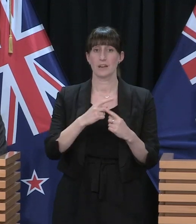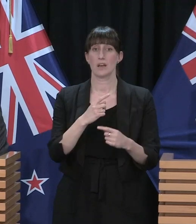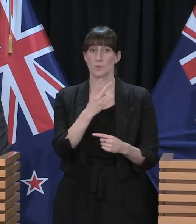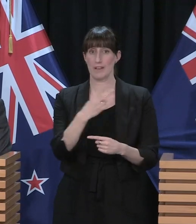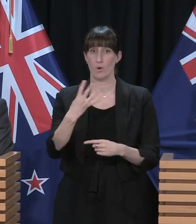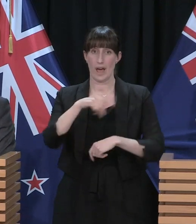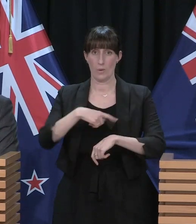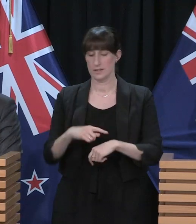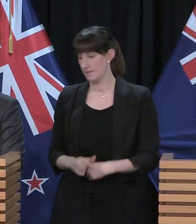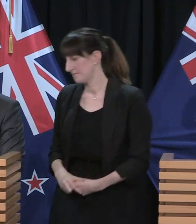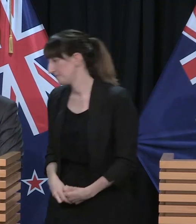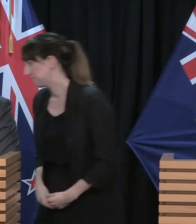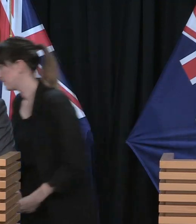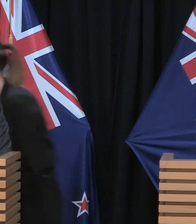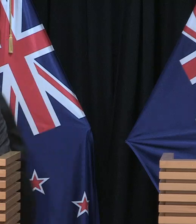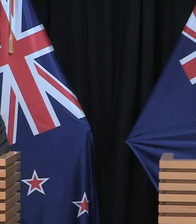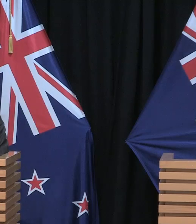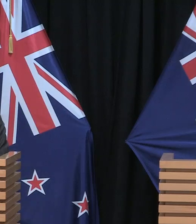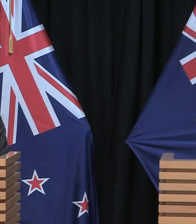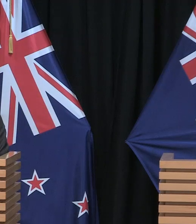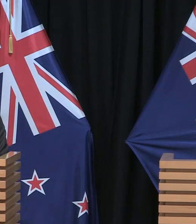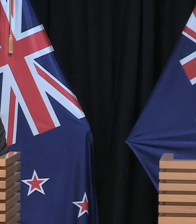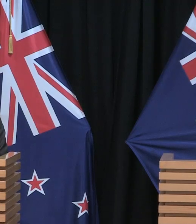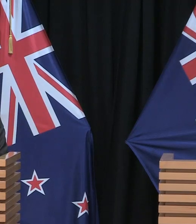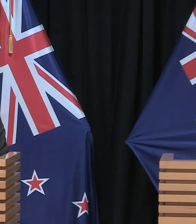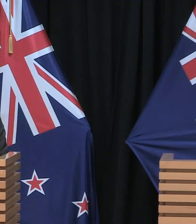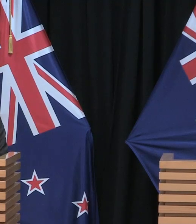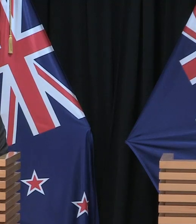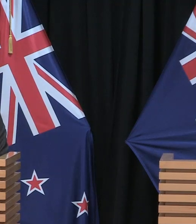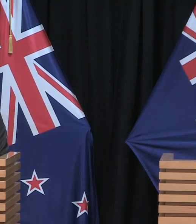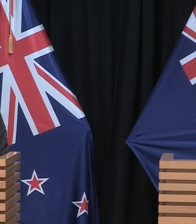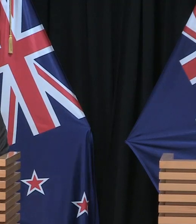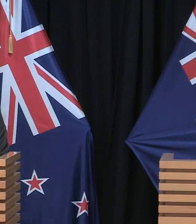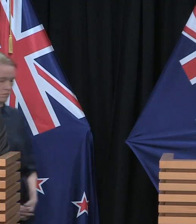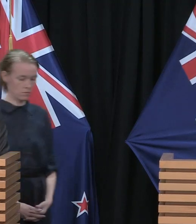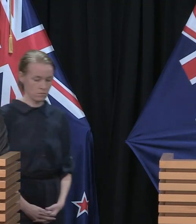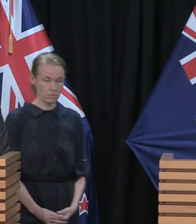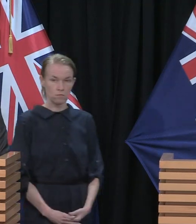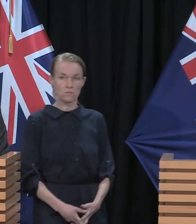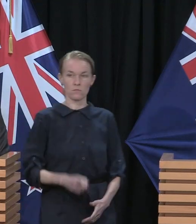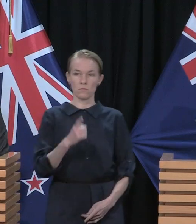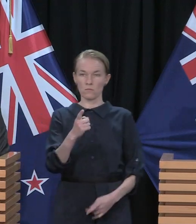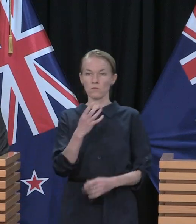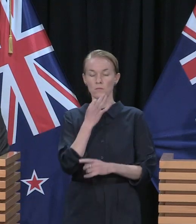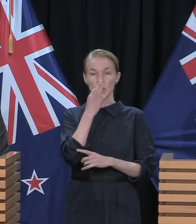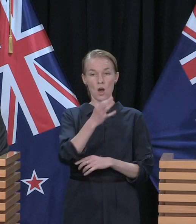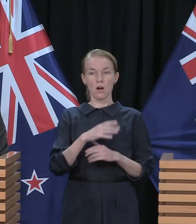turnaround in a full PCR test within a p few hours. One it be better to have that 90-minute